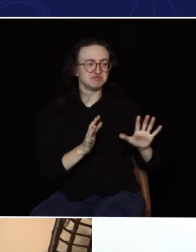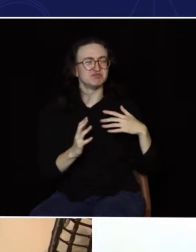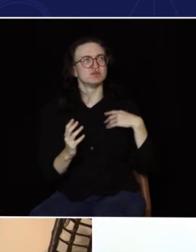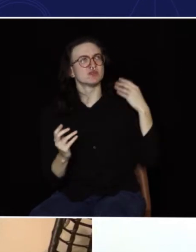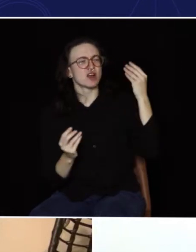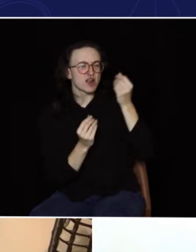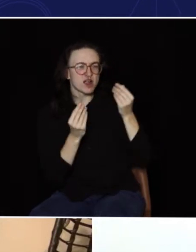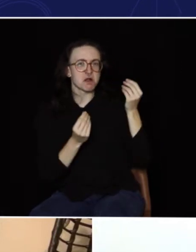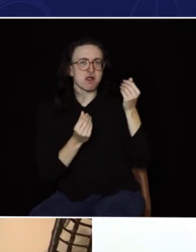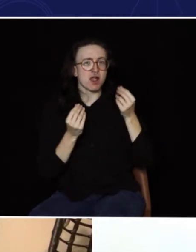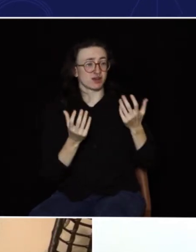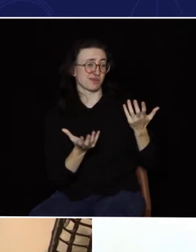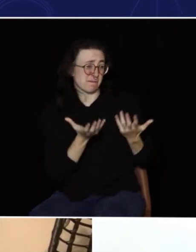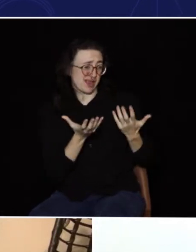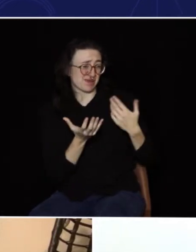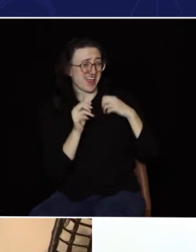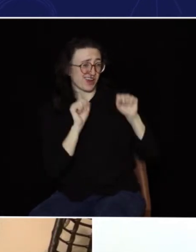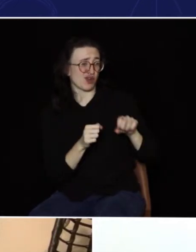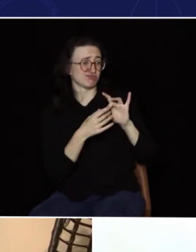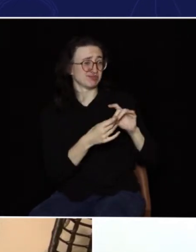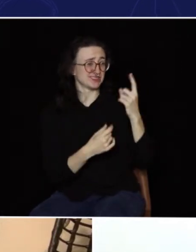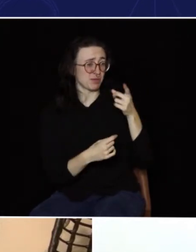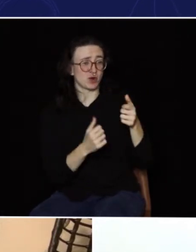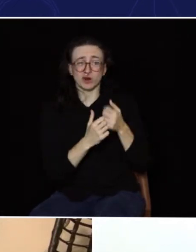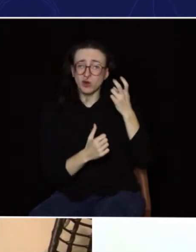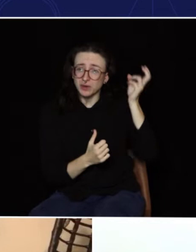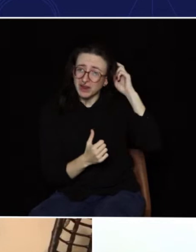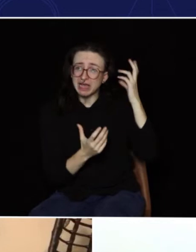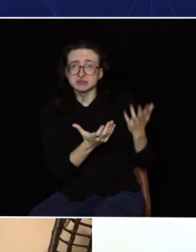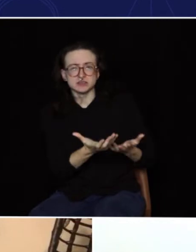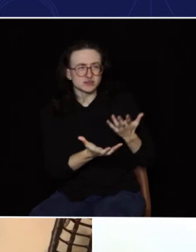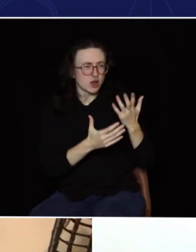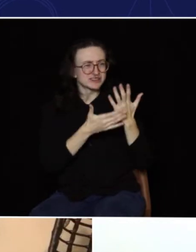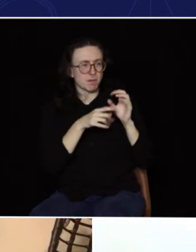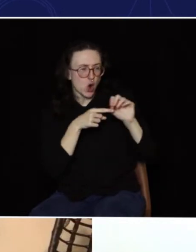And I remember thinking, “Hey, maybe I could do something with cochlear implants? Do some coding there..."